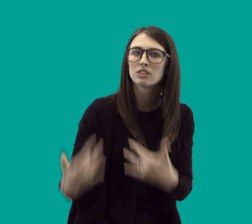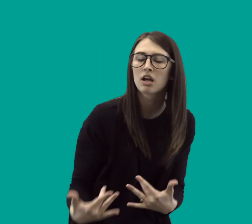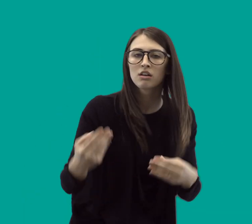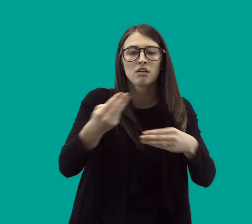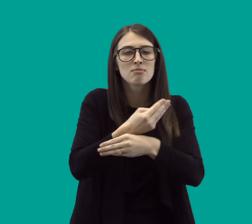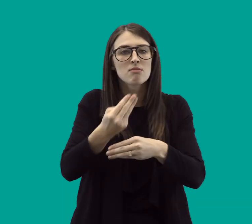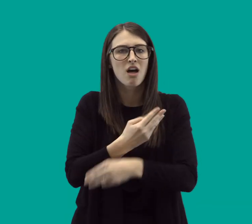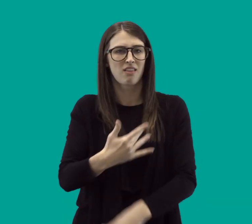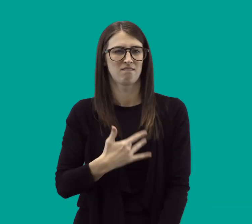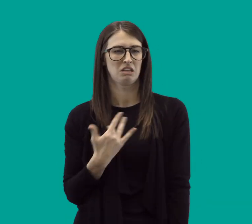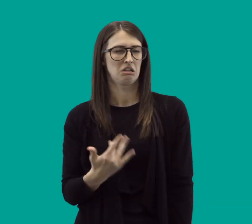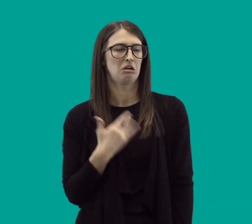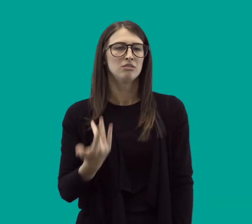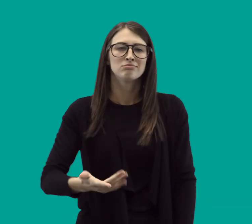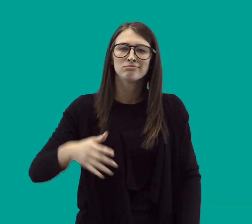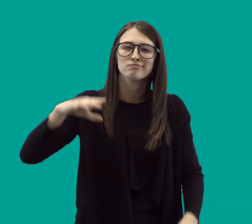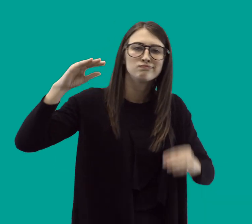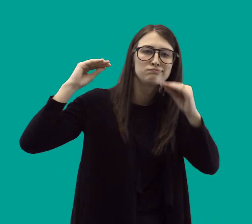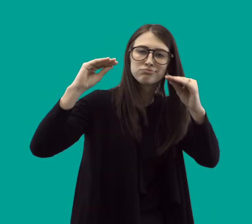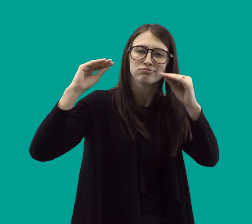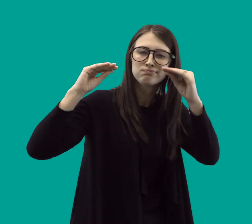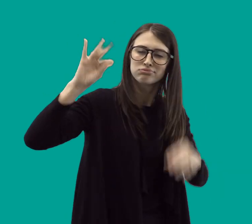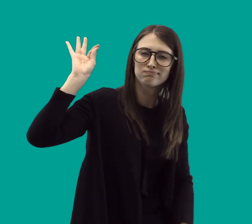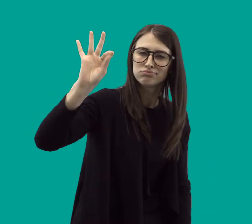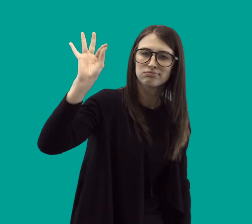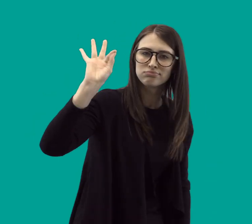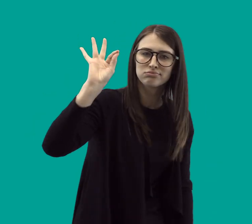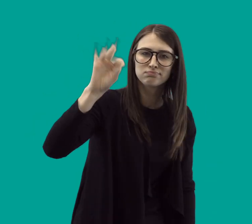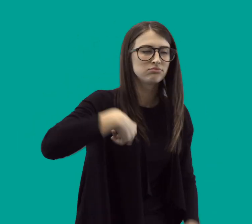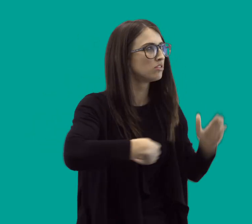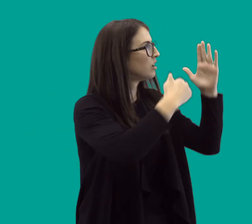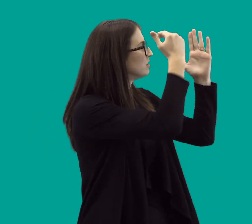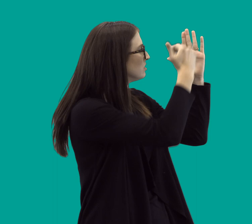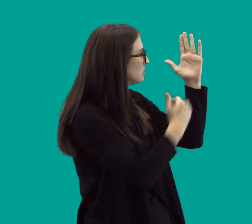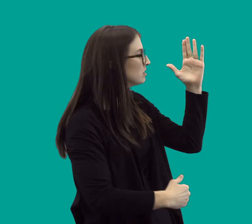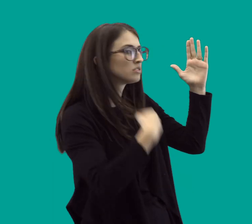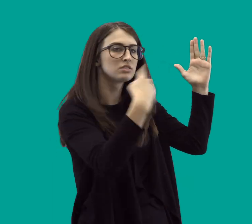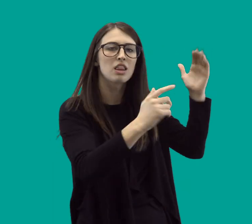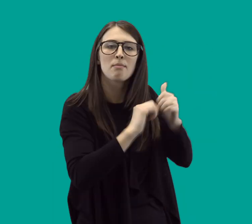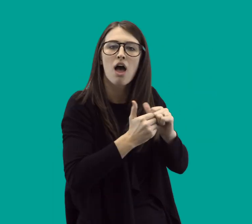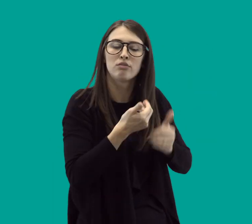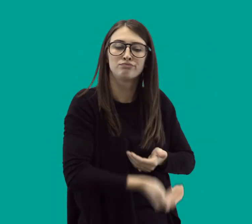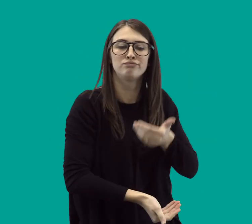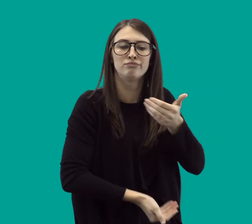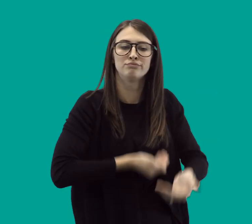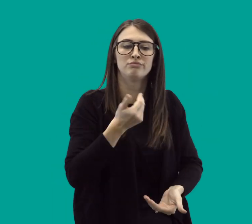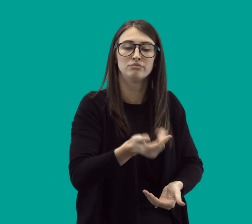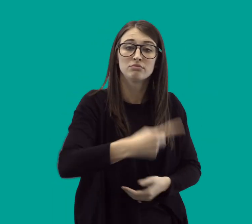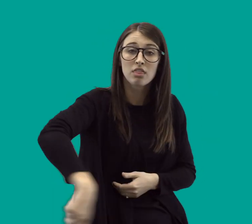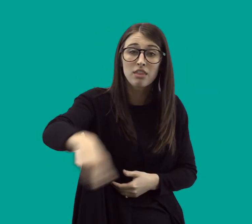Because typically math feels like you're being preached at, the teacher goes down the step-by-step processes, and